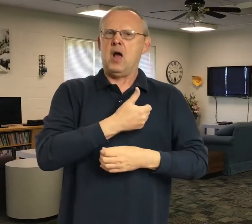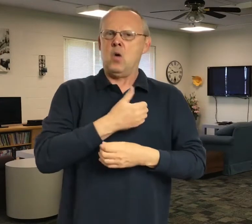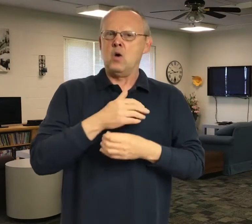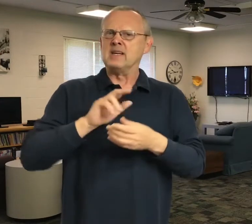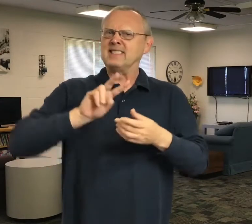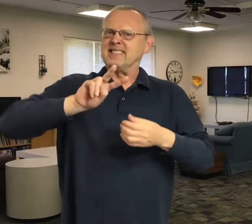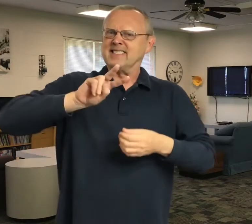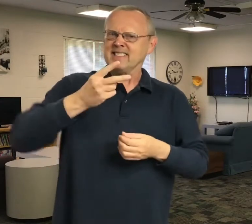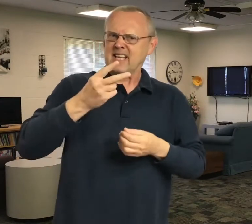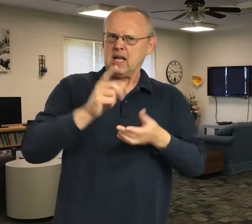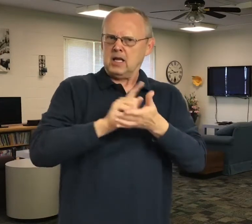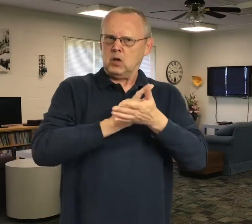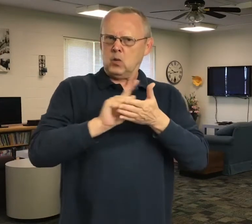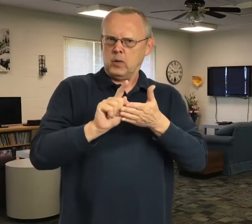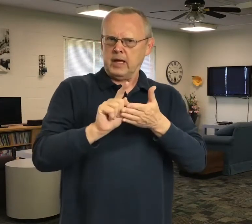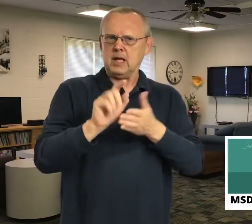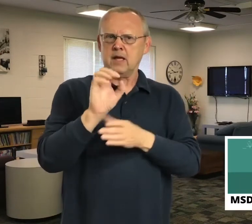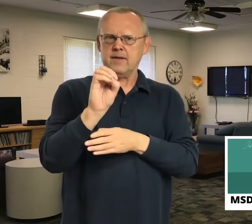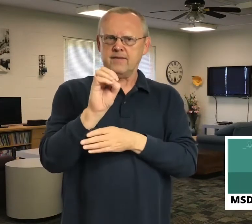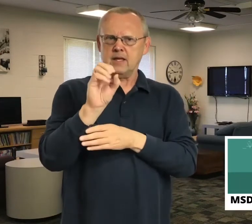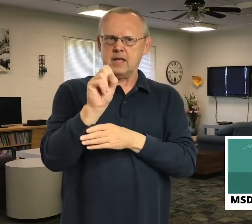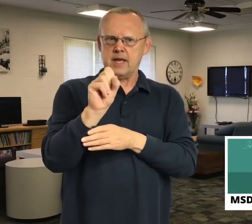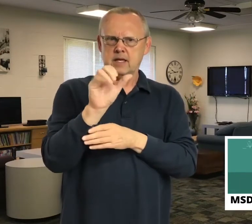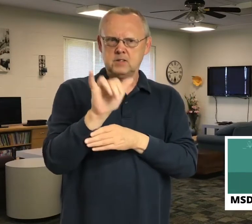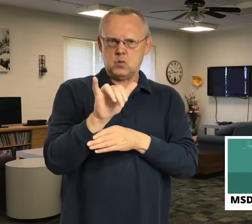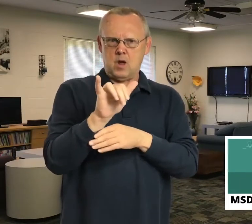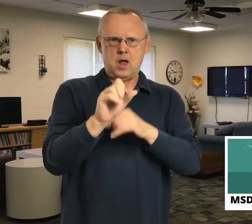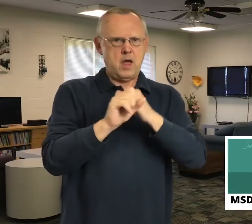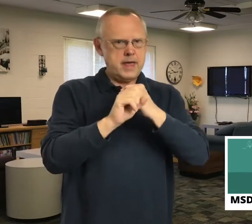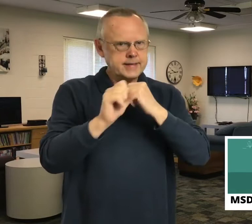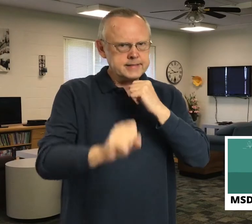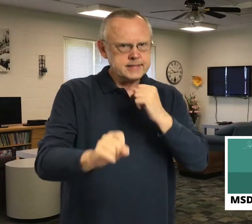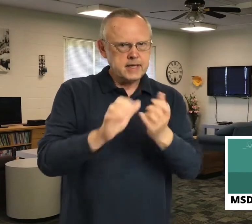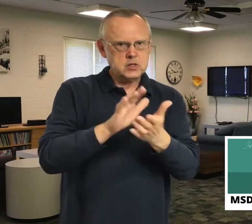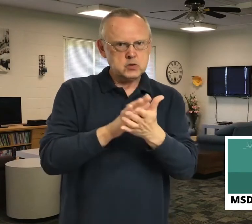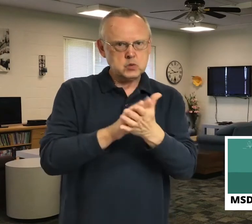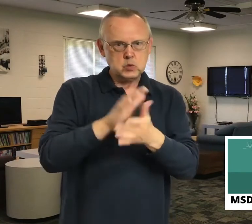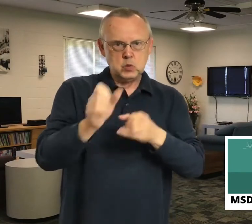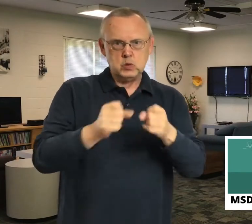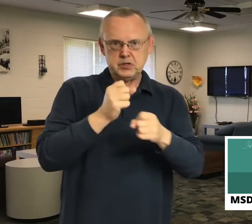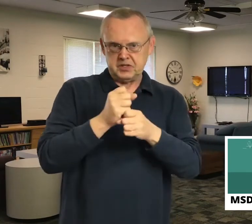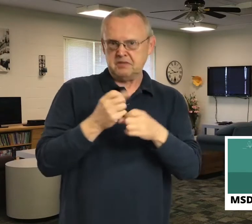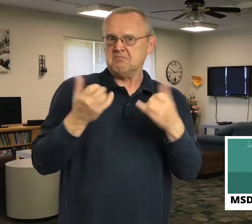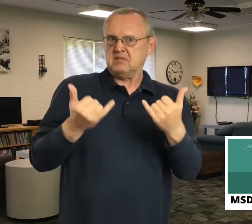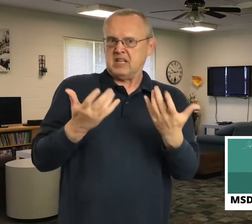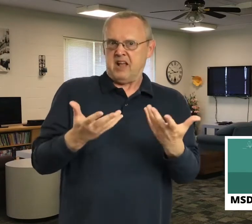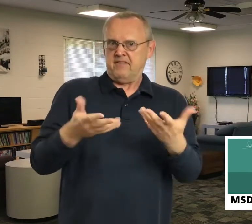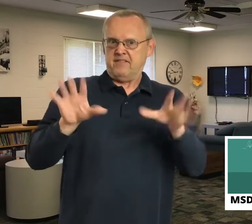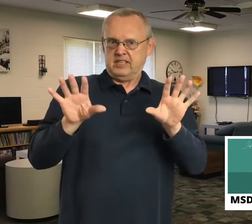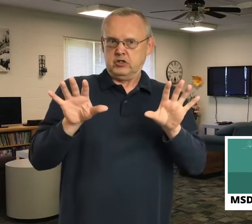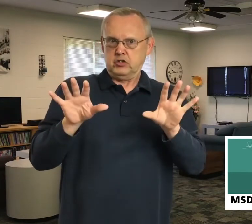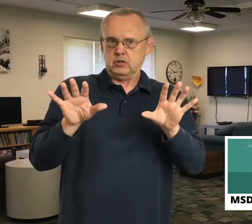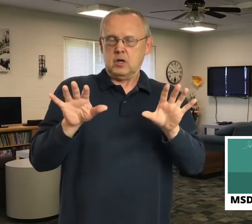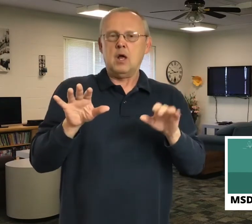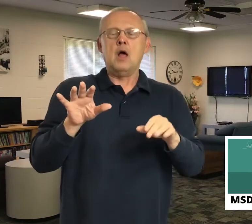First today is Friday which marks the end of the first two weeks of Extended School Year.